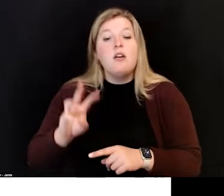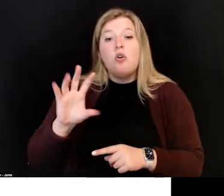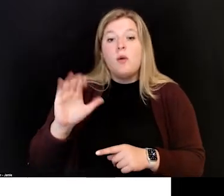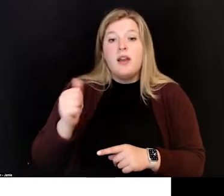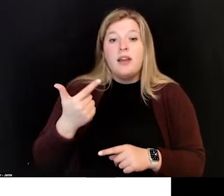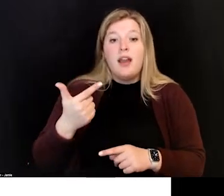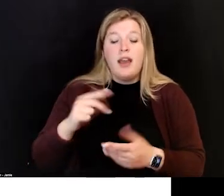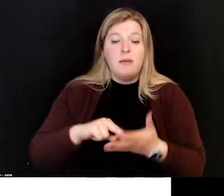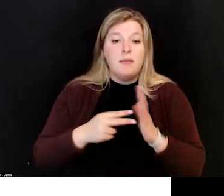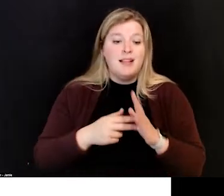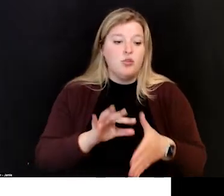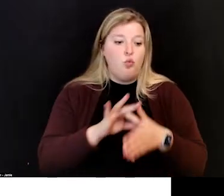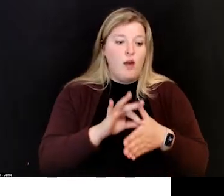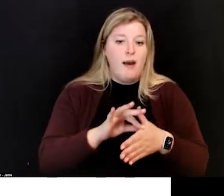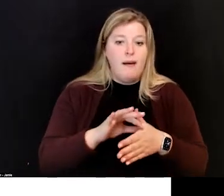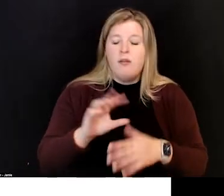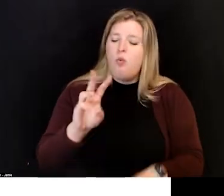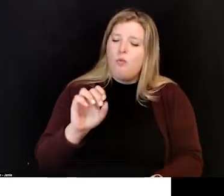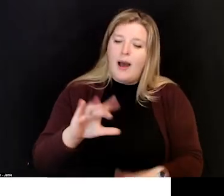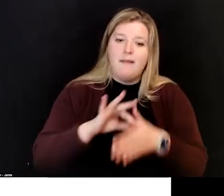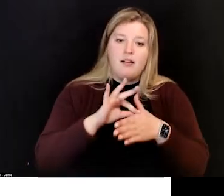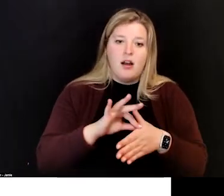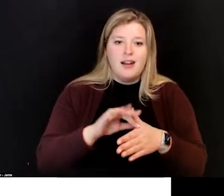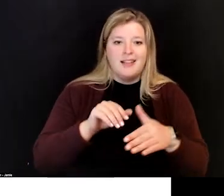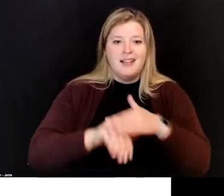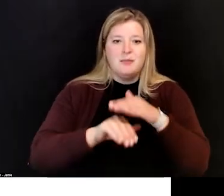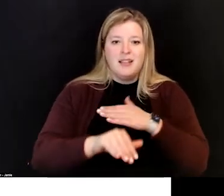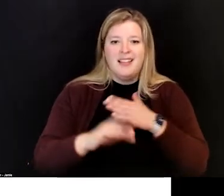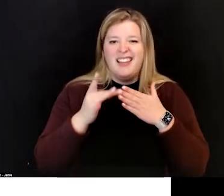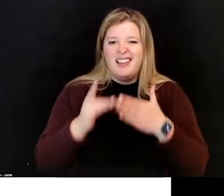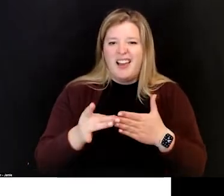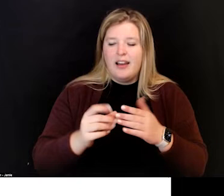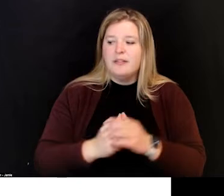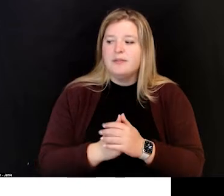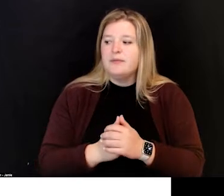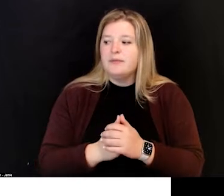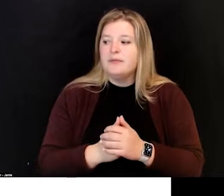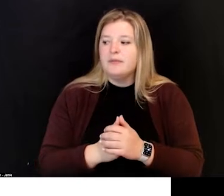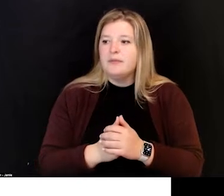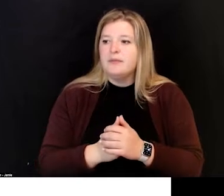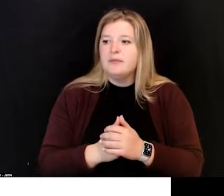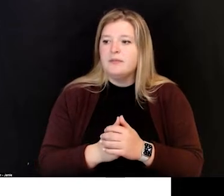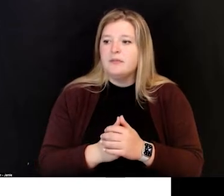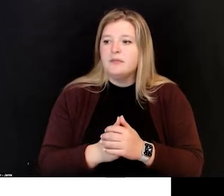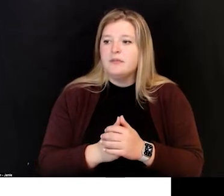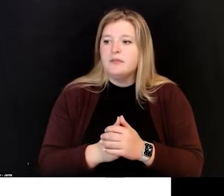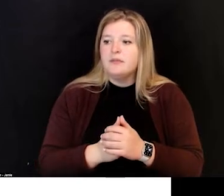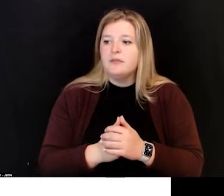Accessibility Guidelines. And as that kind of highlights, it is really around providing